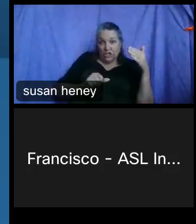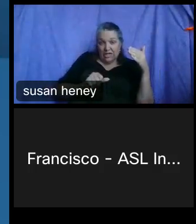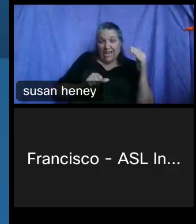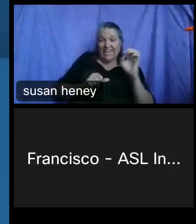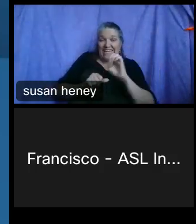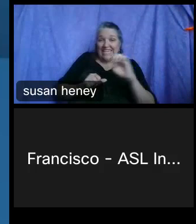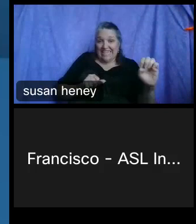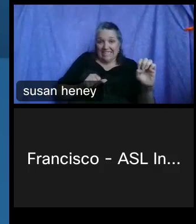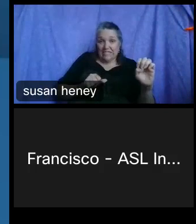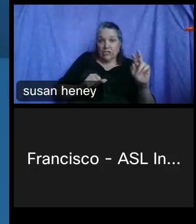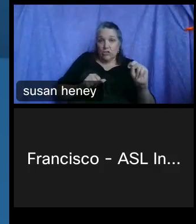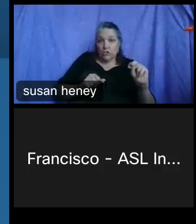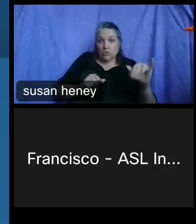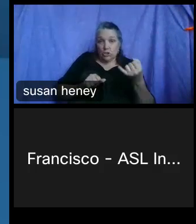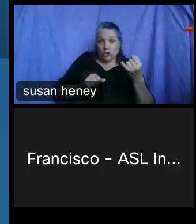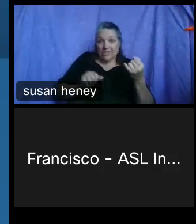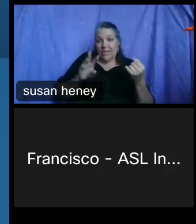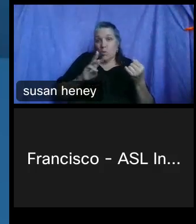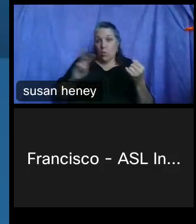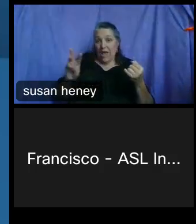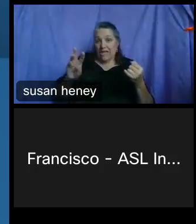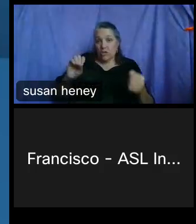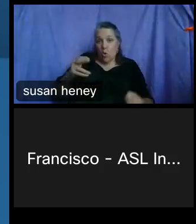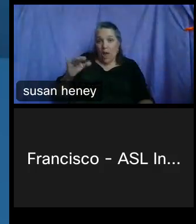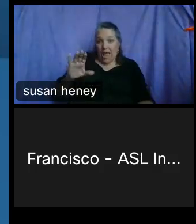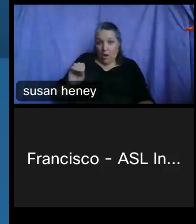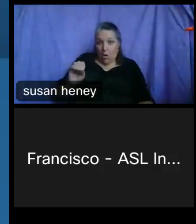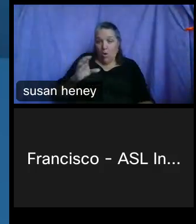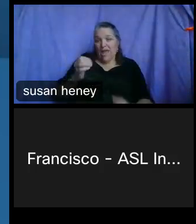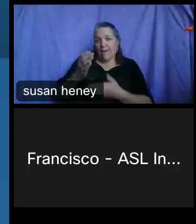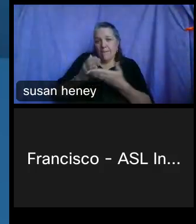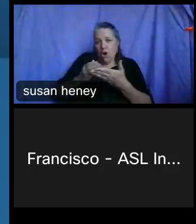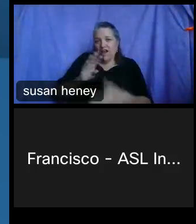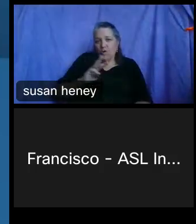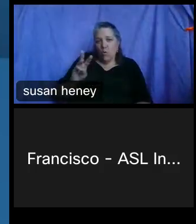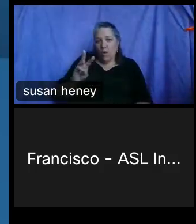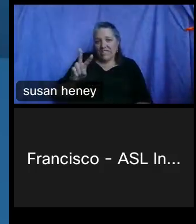and its western boundary is Ohio and part of West Virginia. And note the chart at the